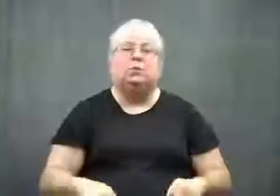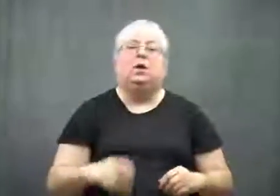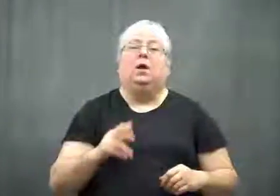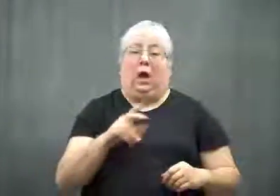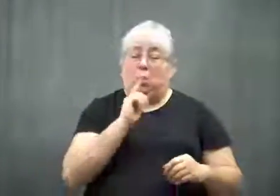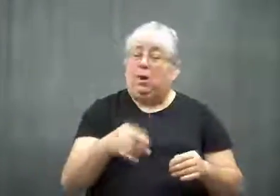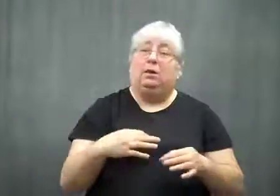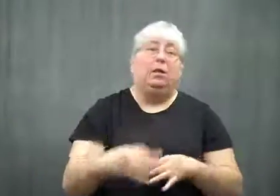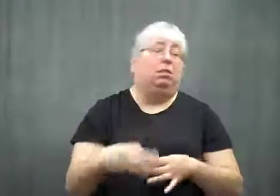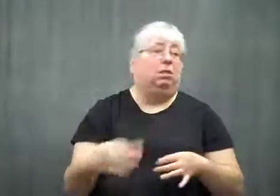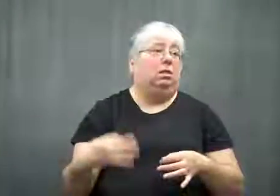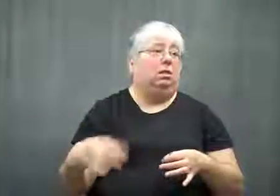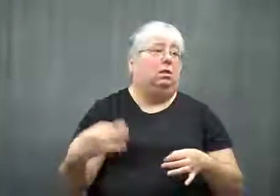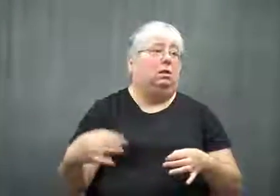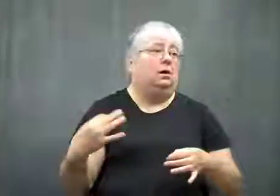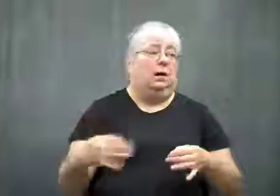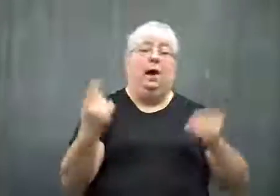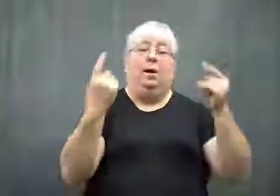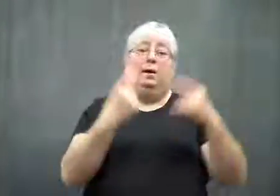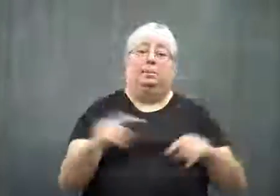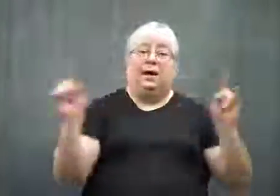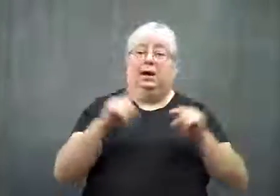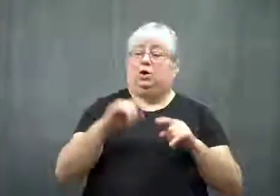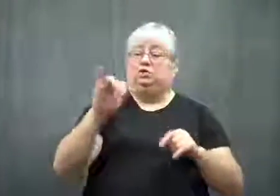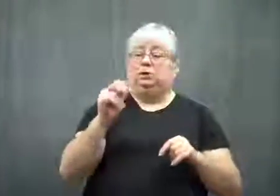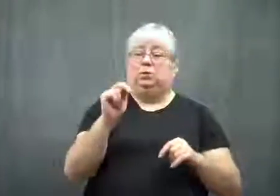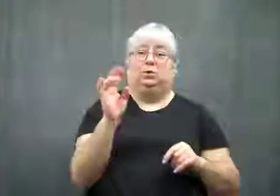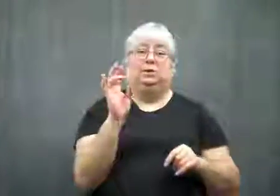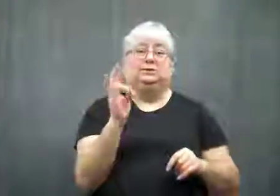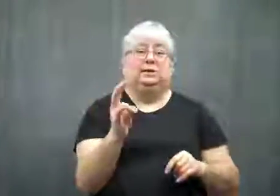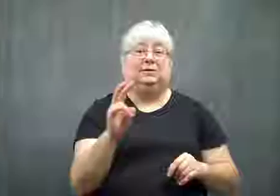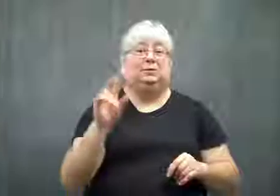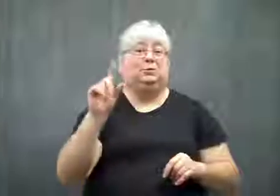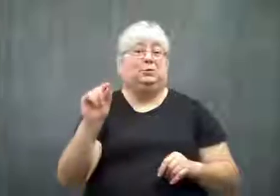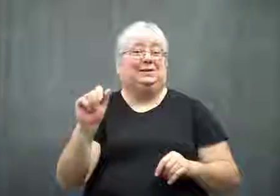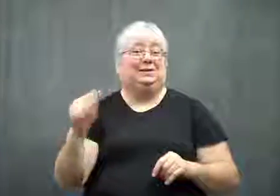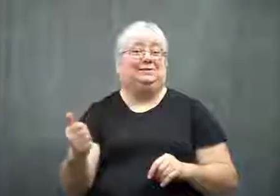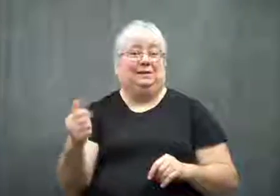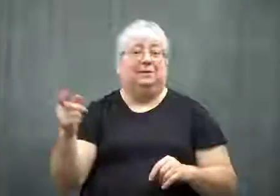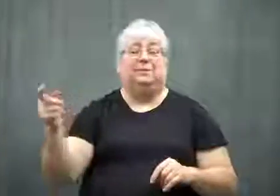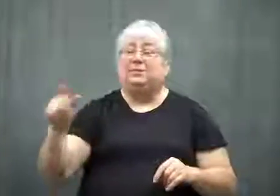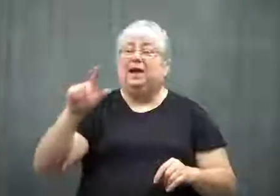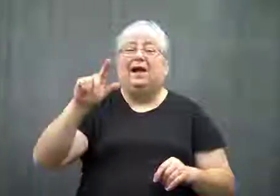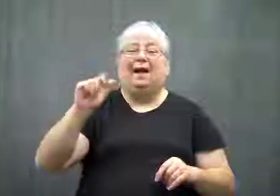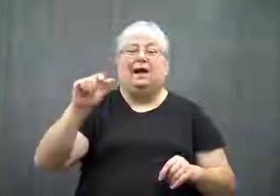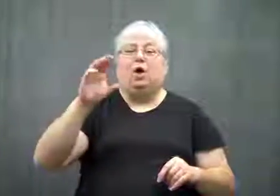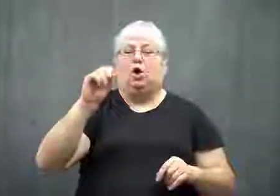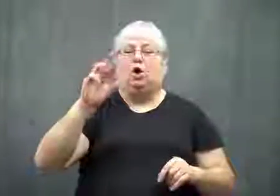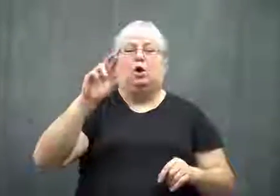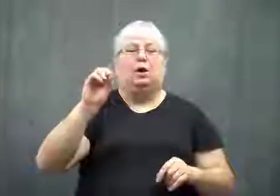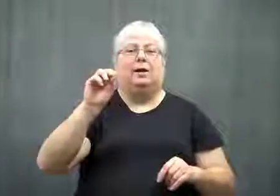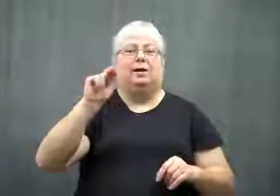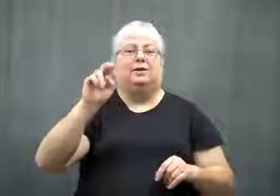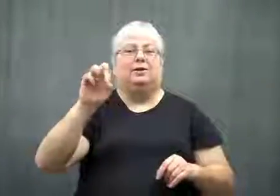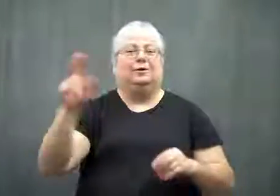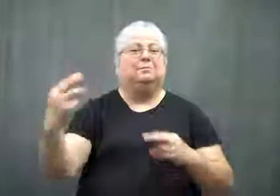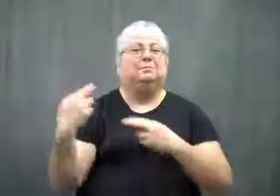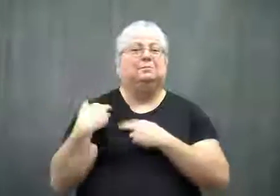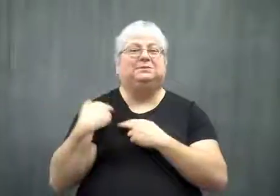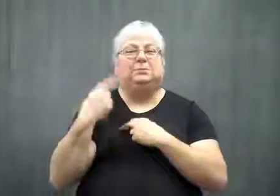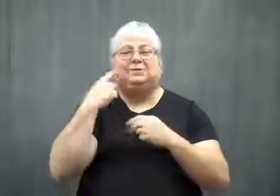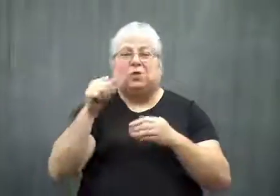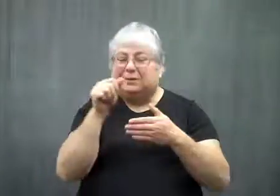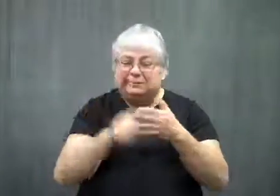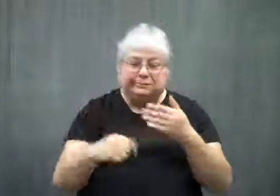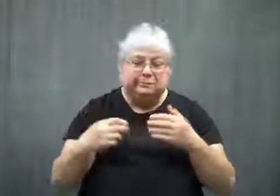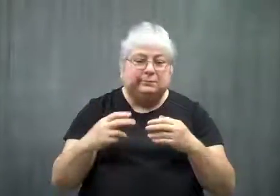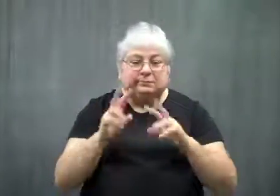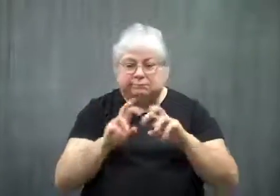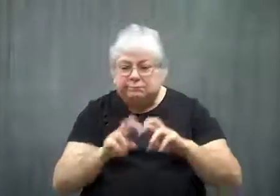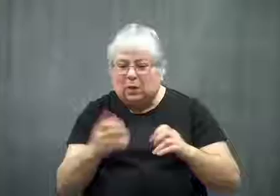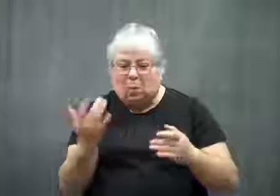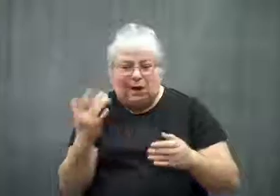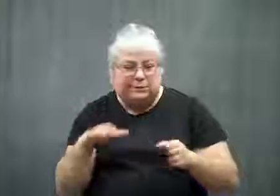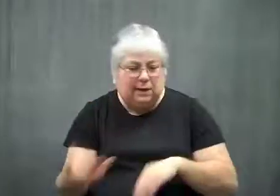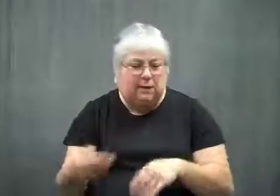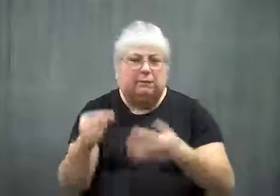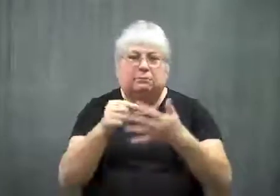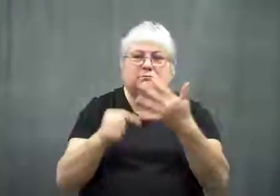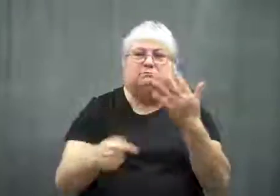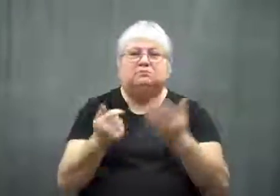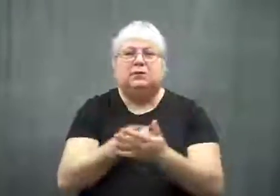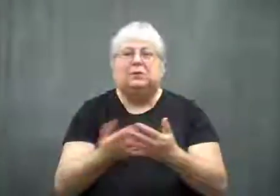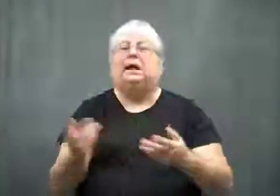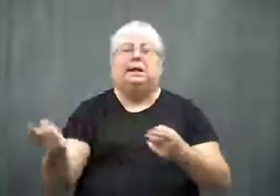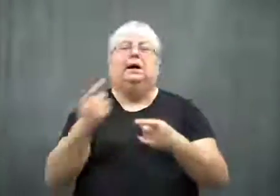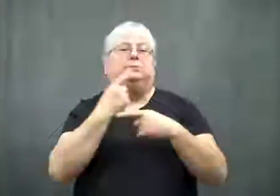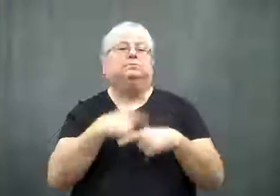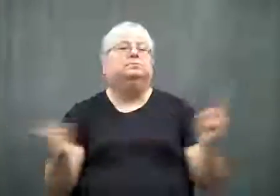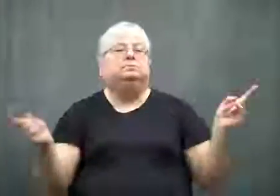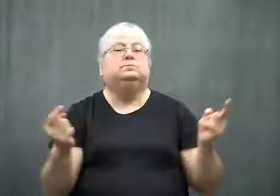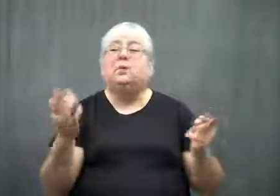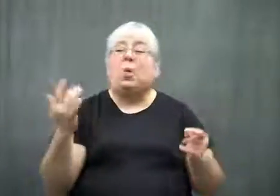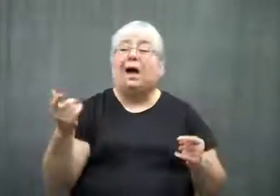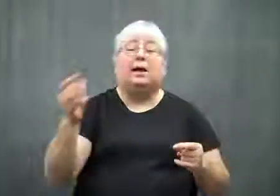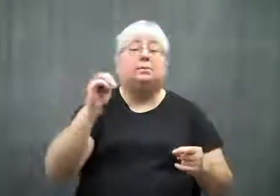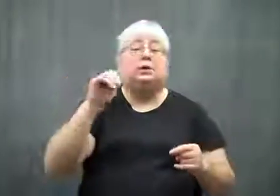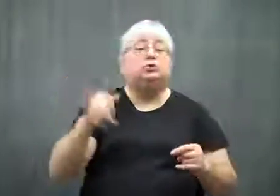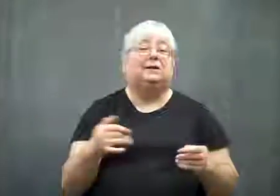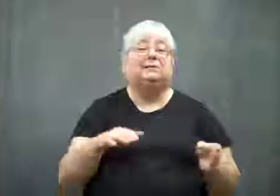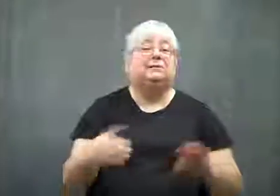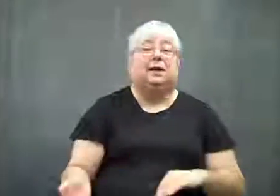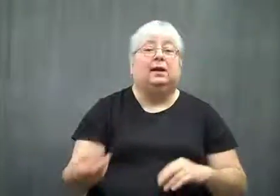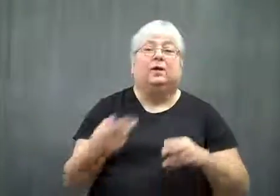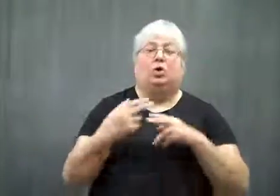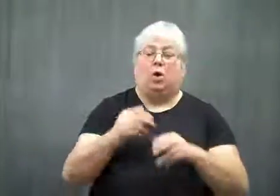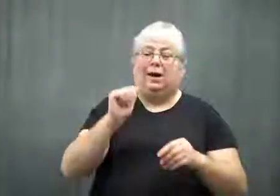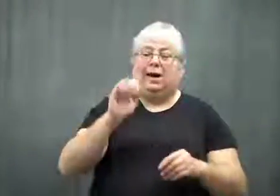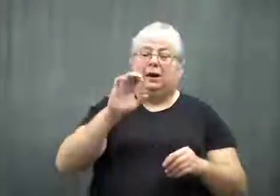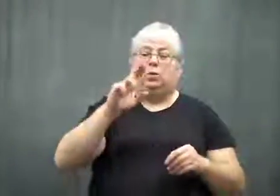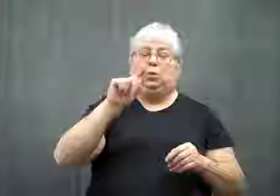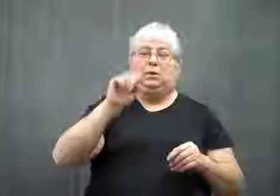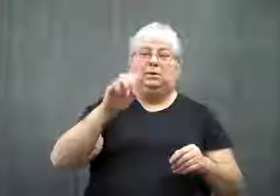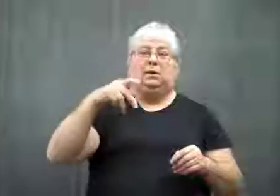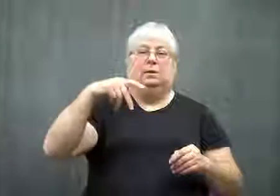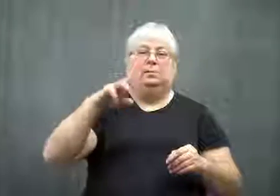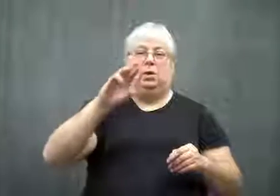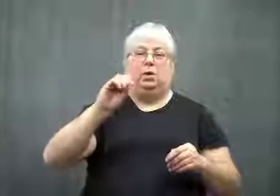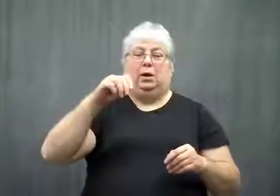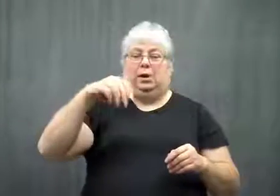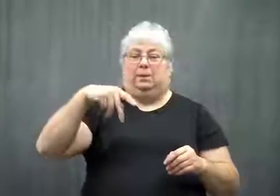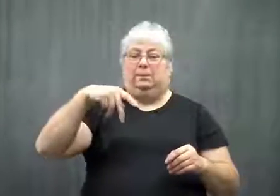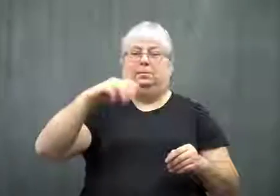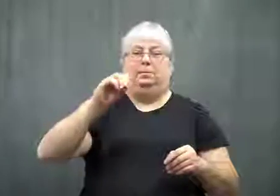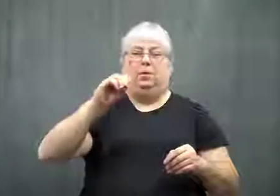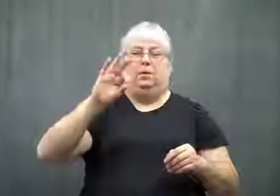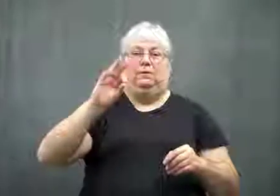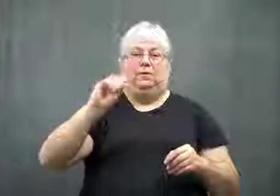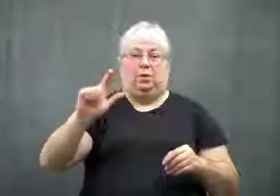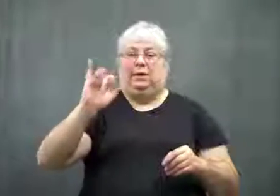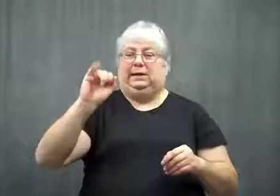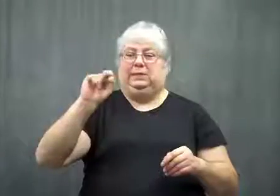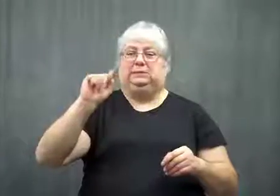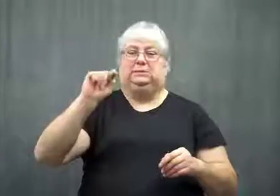After a long wait, the Los Angeles coroner finally released the cause of death on January 7, 2010.